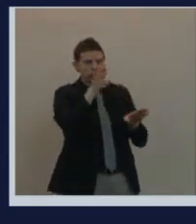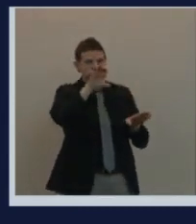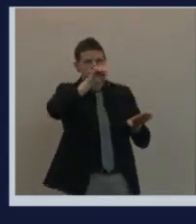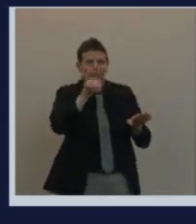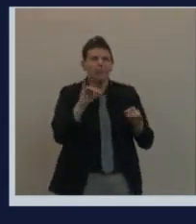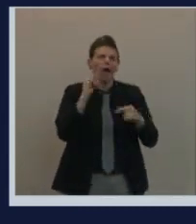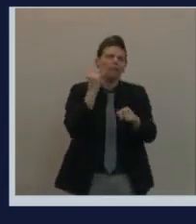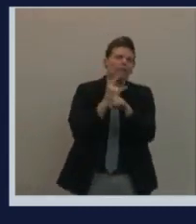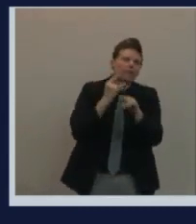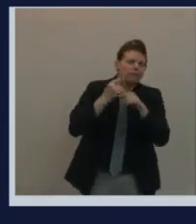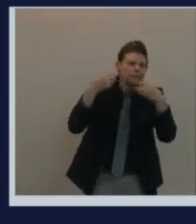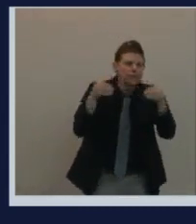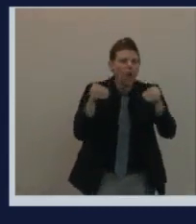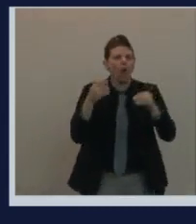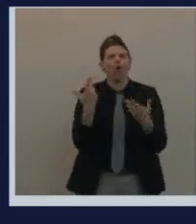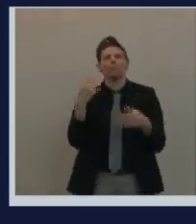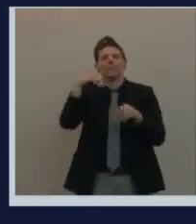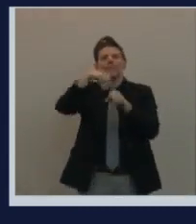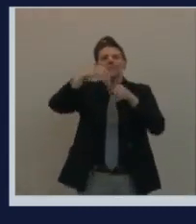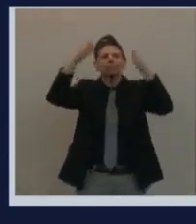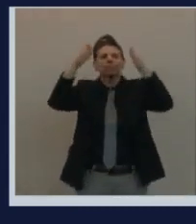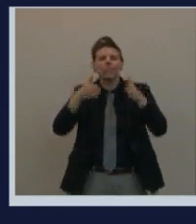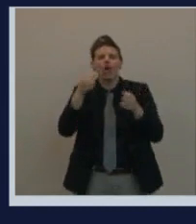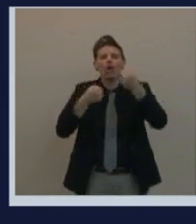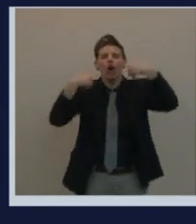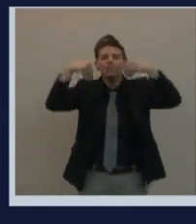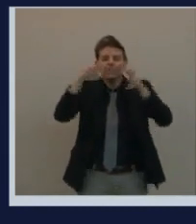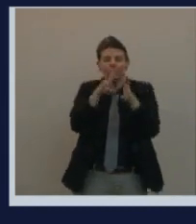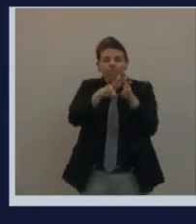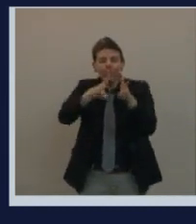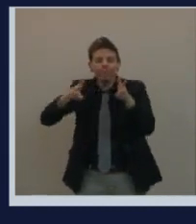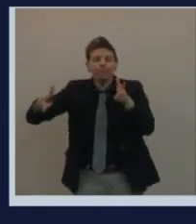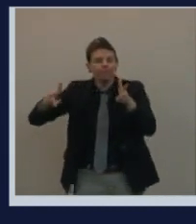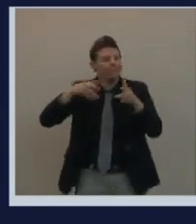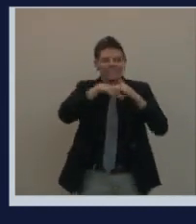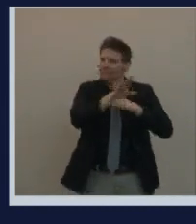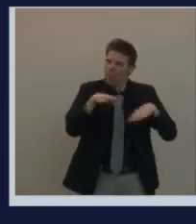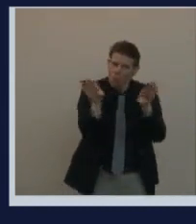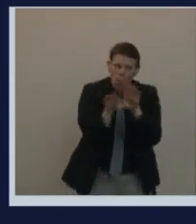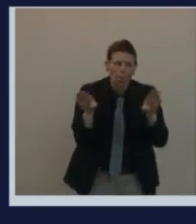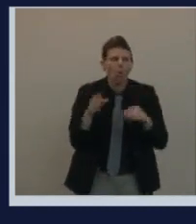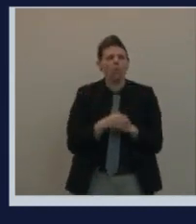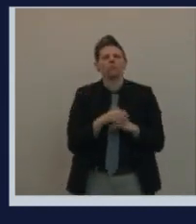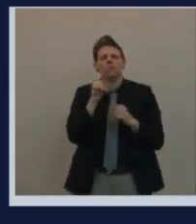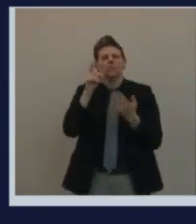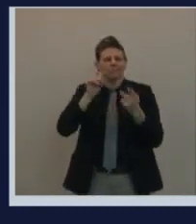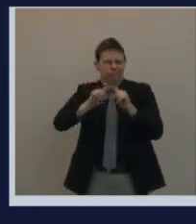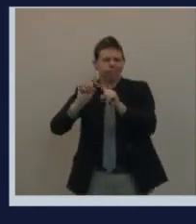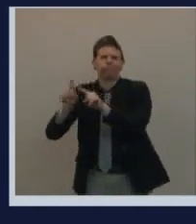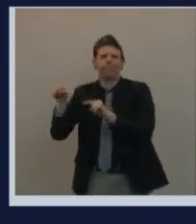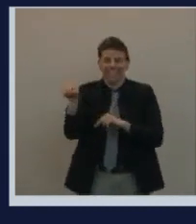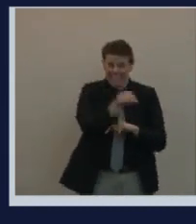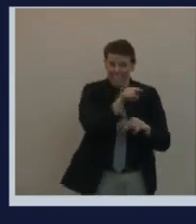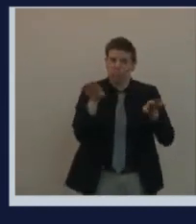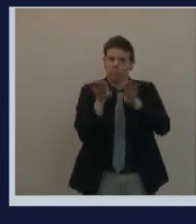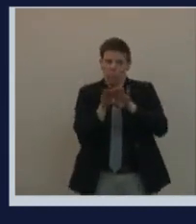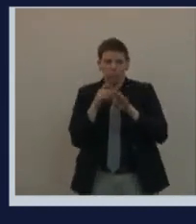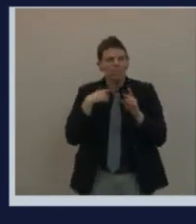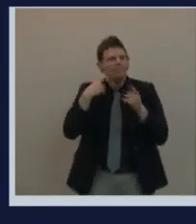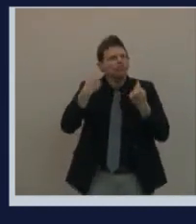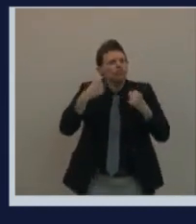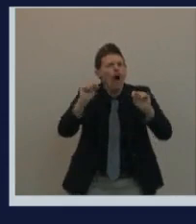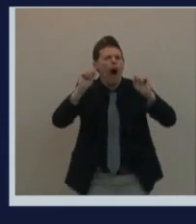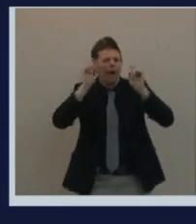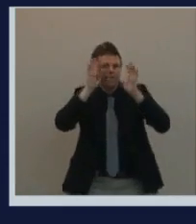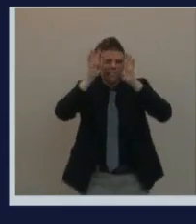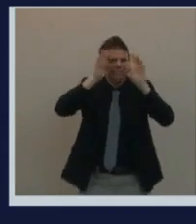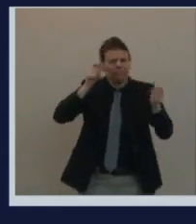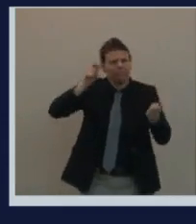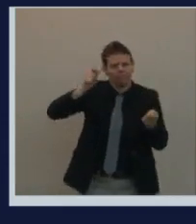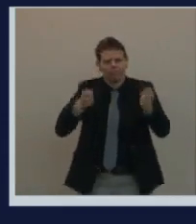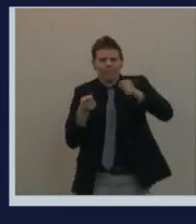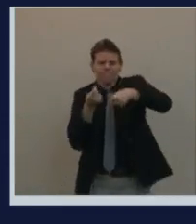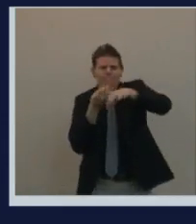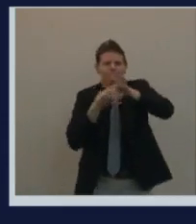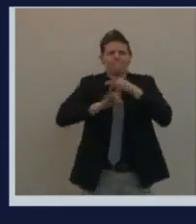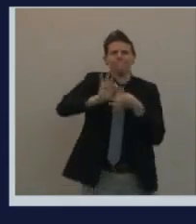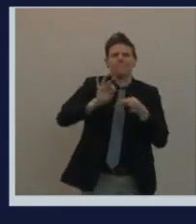WE HAVE CREATED ADDITIONAL CLOSURES TO LIMIT NONESSENTIAL BUSINESSES, SO WE DID THAT TO LIQUOR STORES, IN PERSON CAR SALES, AND PAYDAY LENDERS.